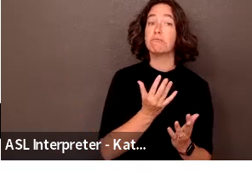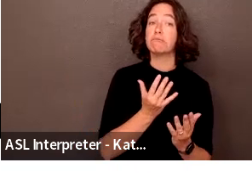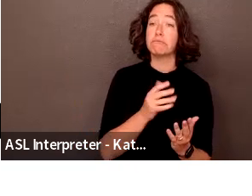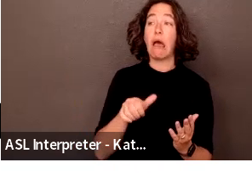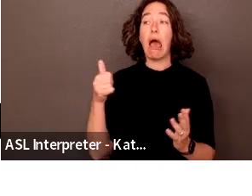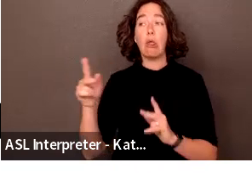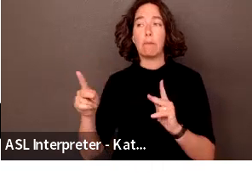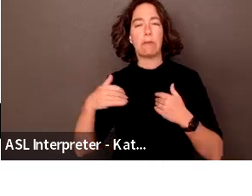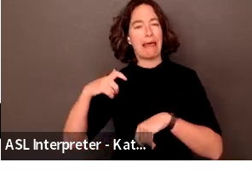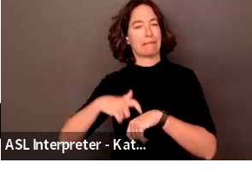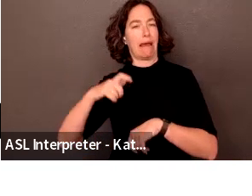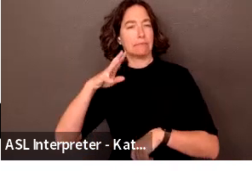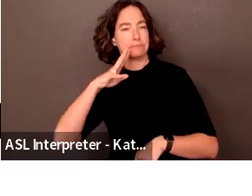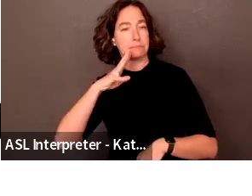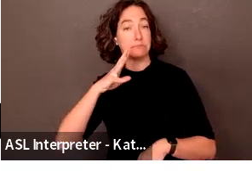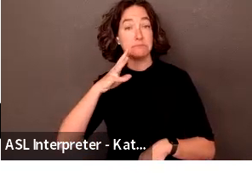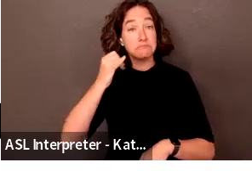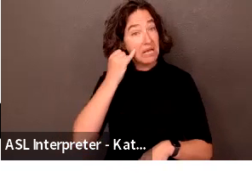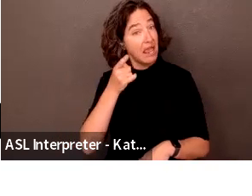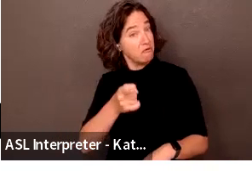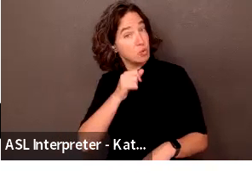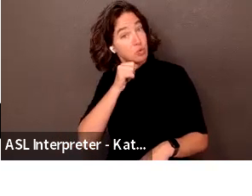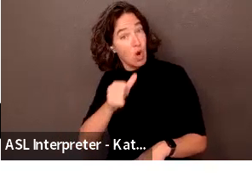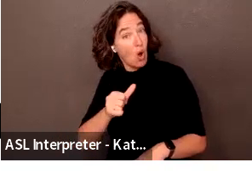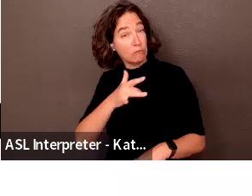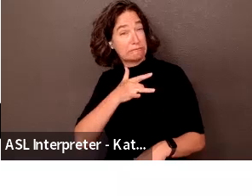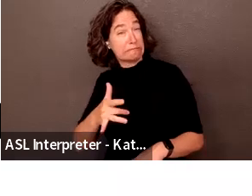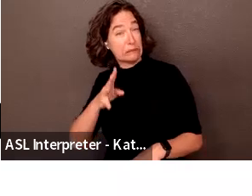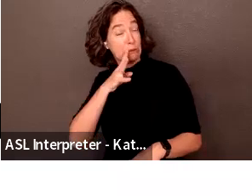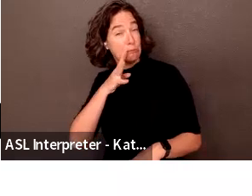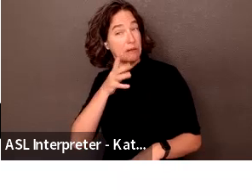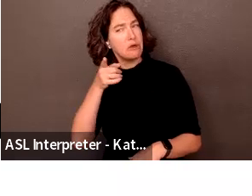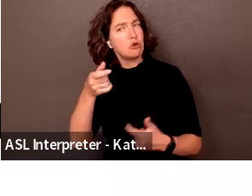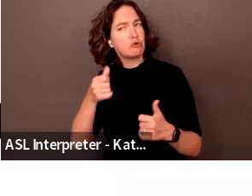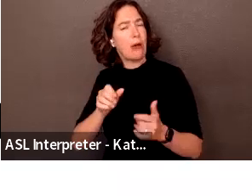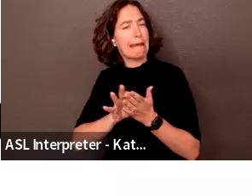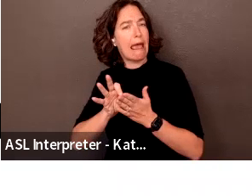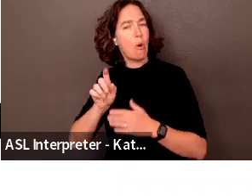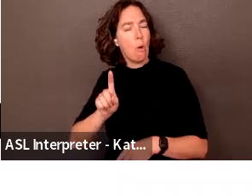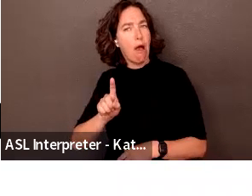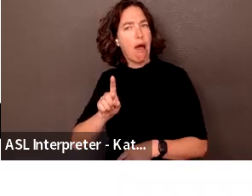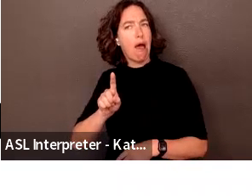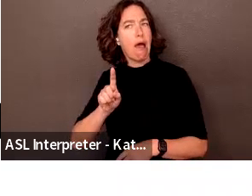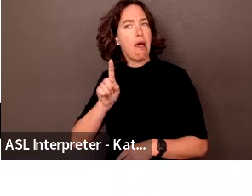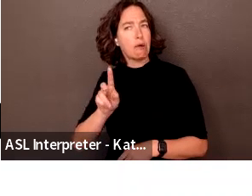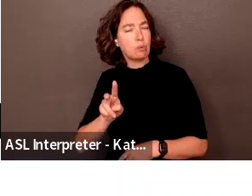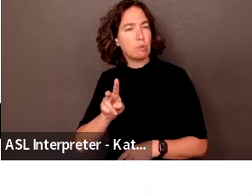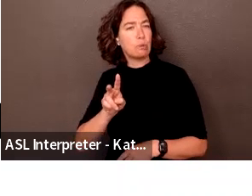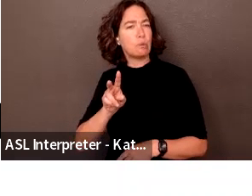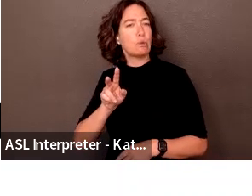practice. So if you're talking more than others around you, count, one, two, three to allow